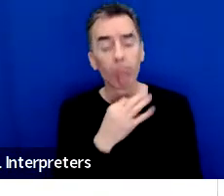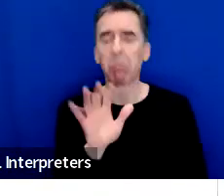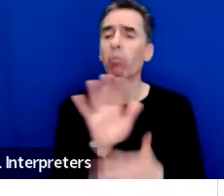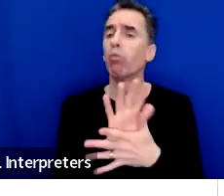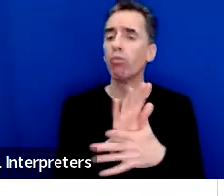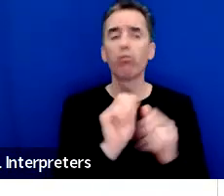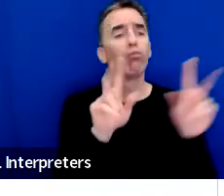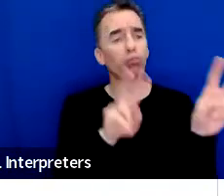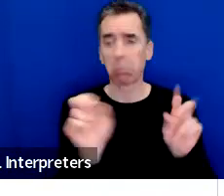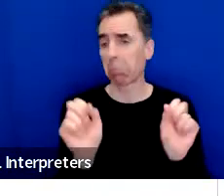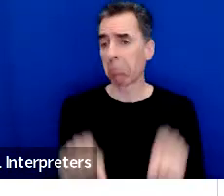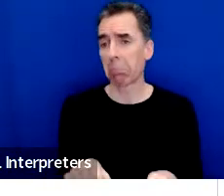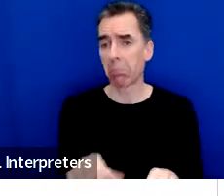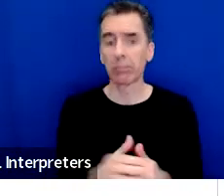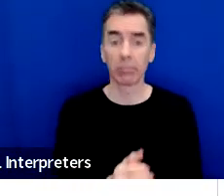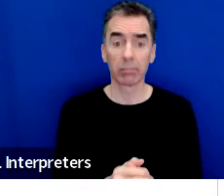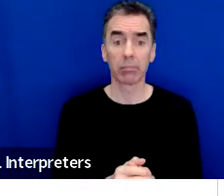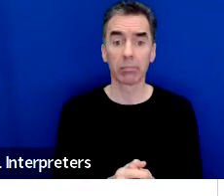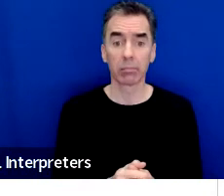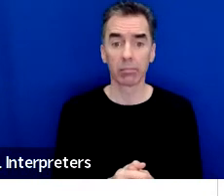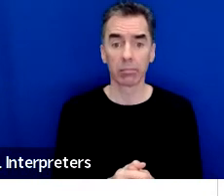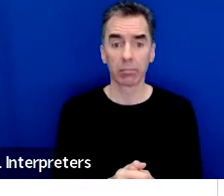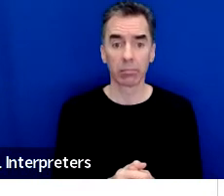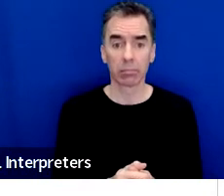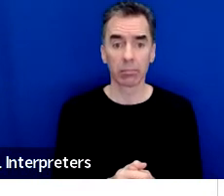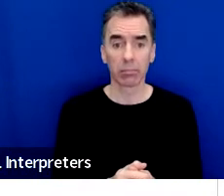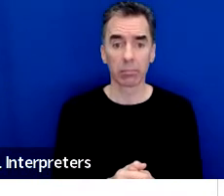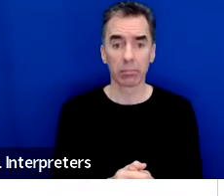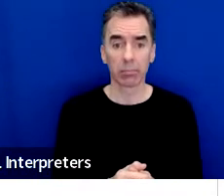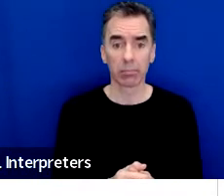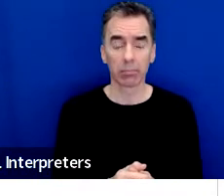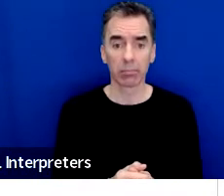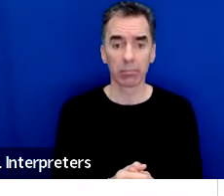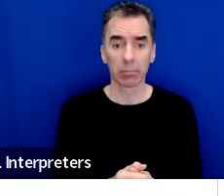that much learning in there if you've ever seen it. It's kind of crazy movie, but